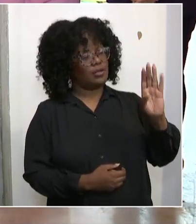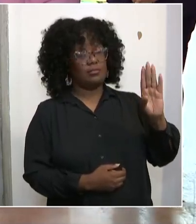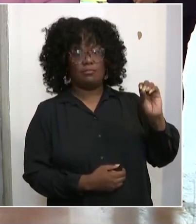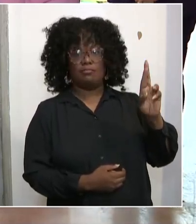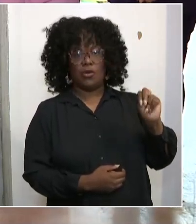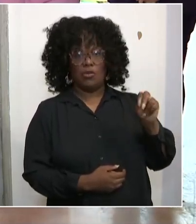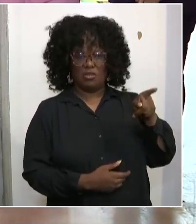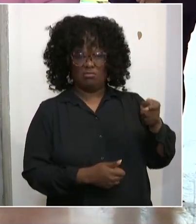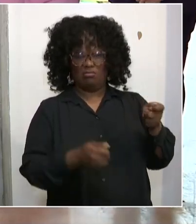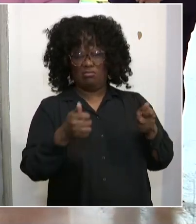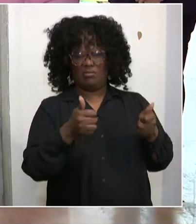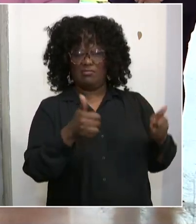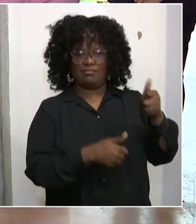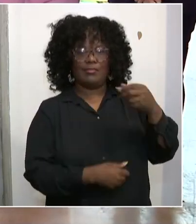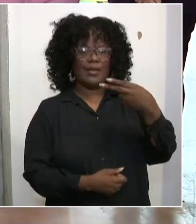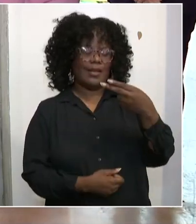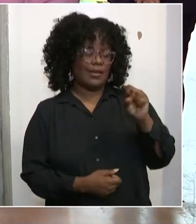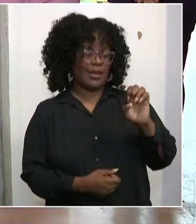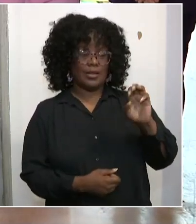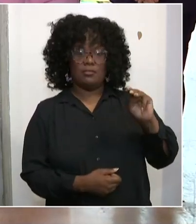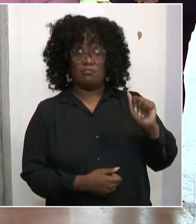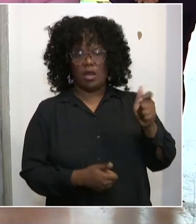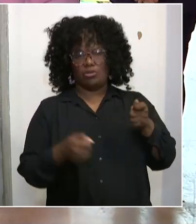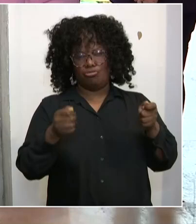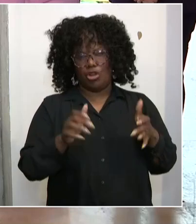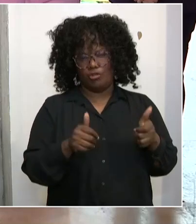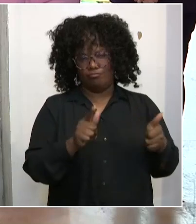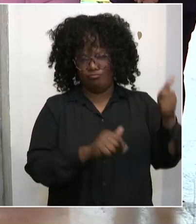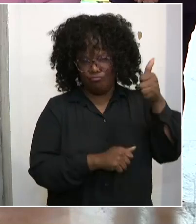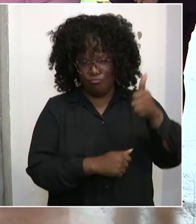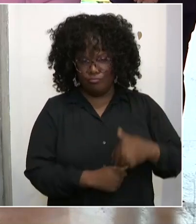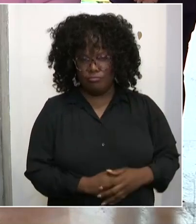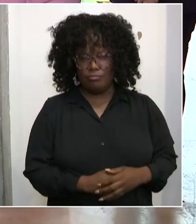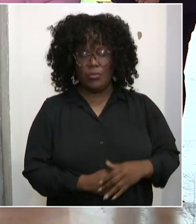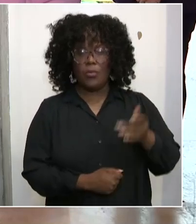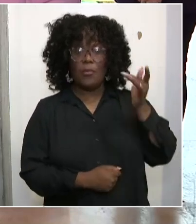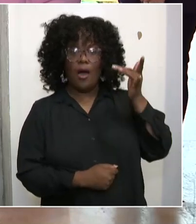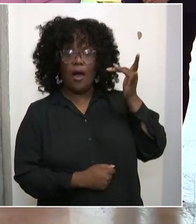planning and coordination with all of our partners, including Metro, uh,